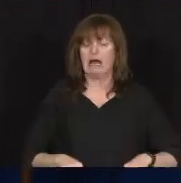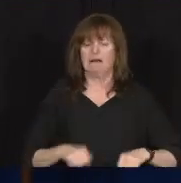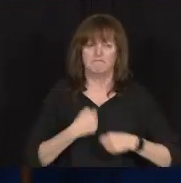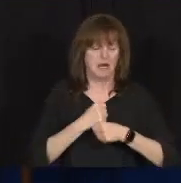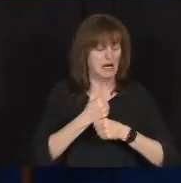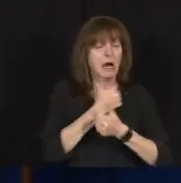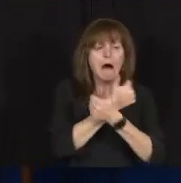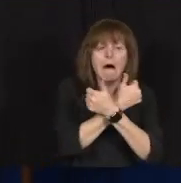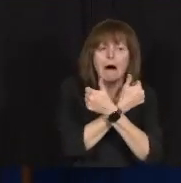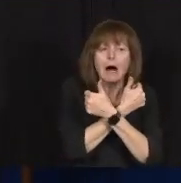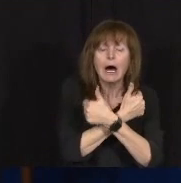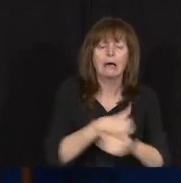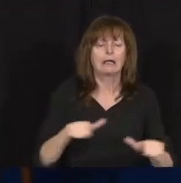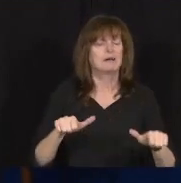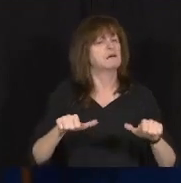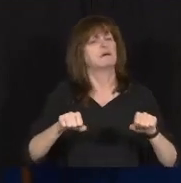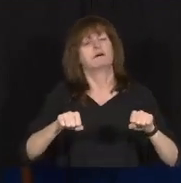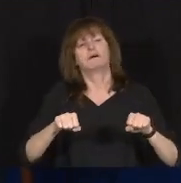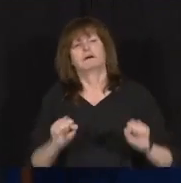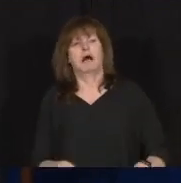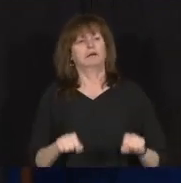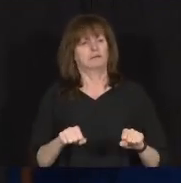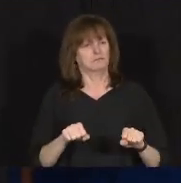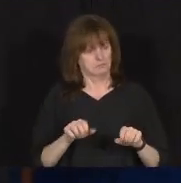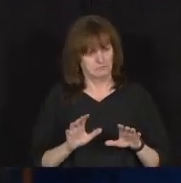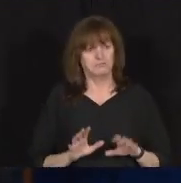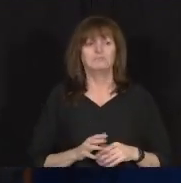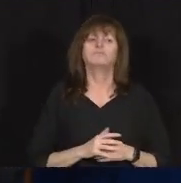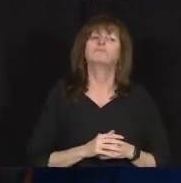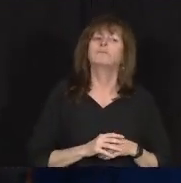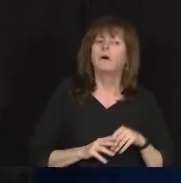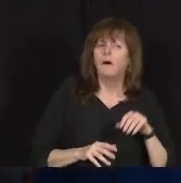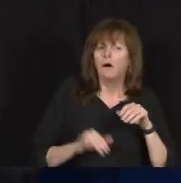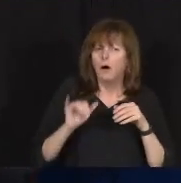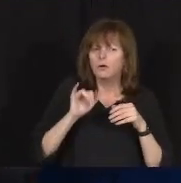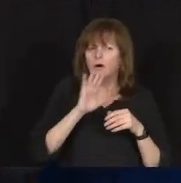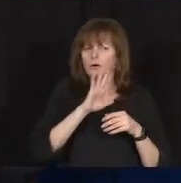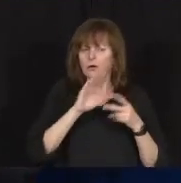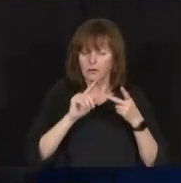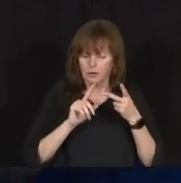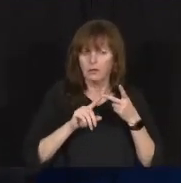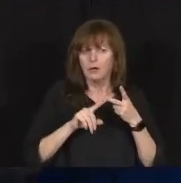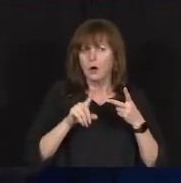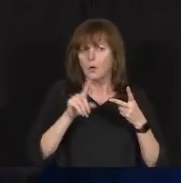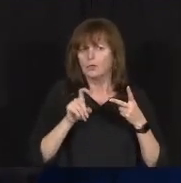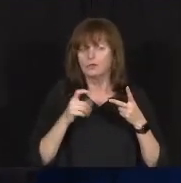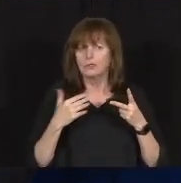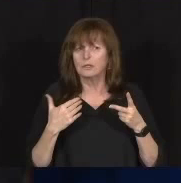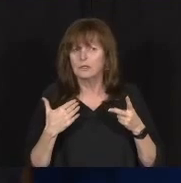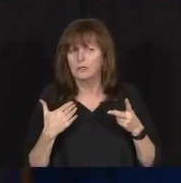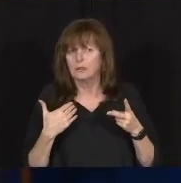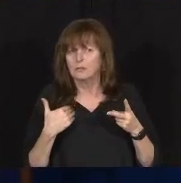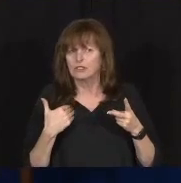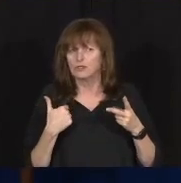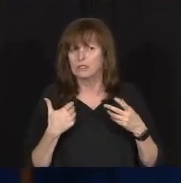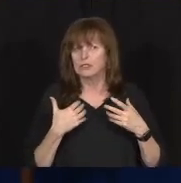I think you said you had a question for the minister of health? If I'm not mistaken. No? Okay. Next question? SPEAKER: N